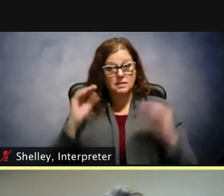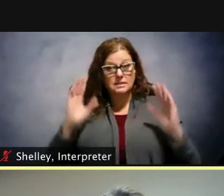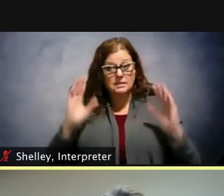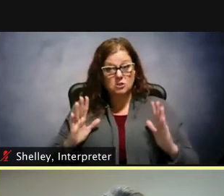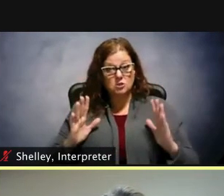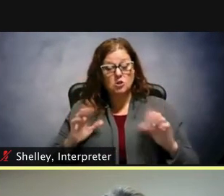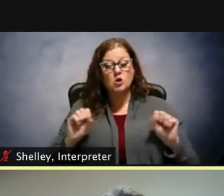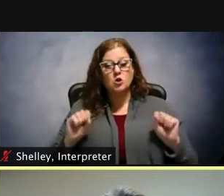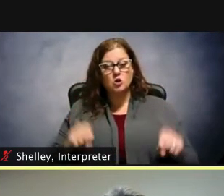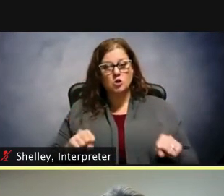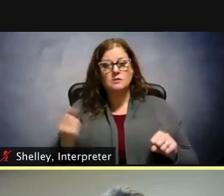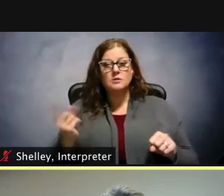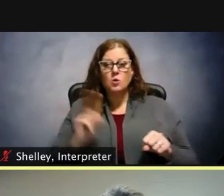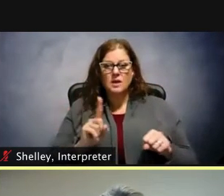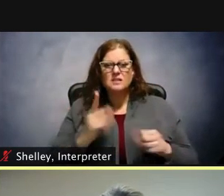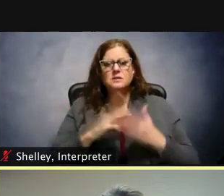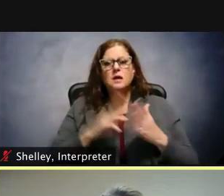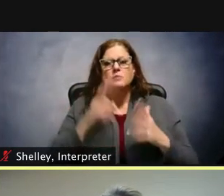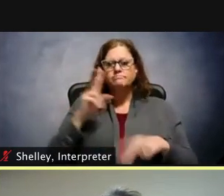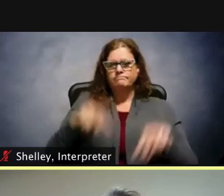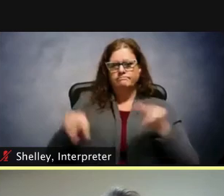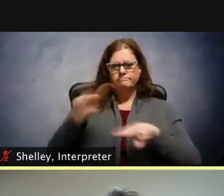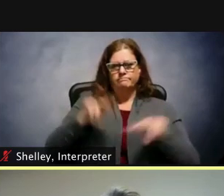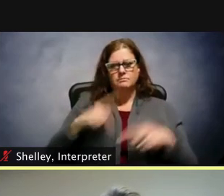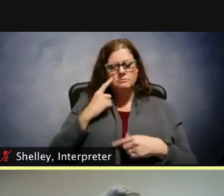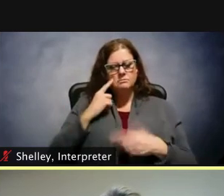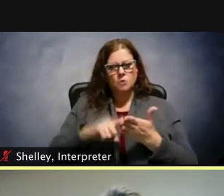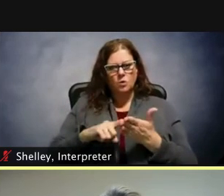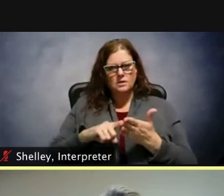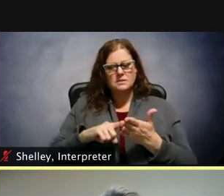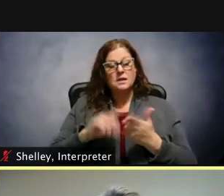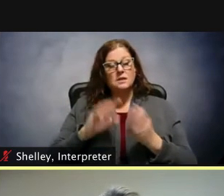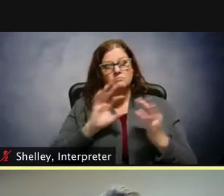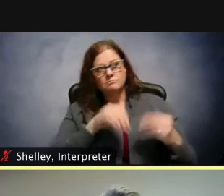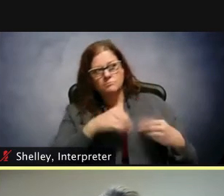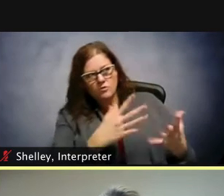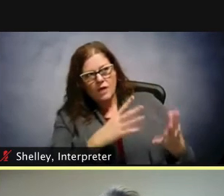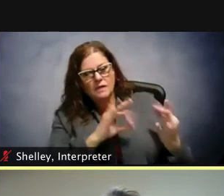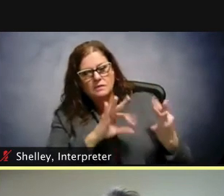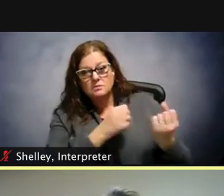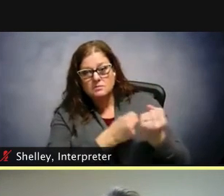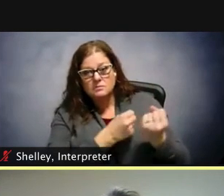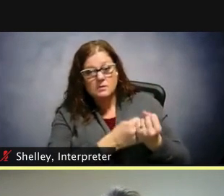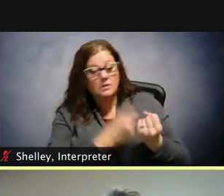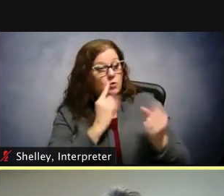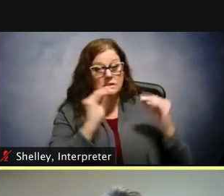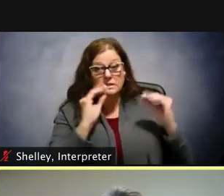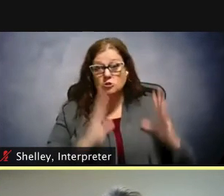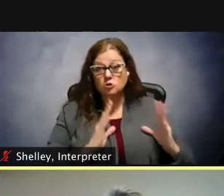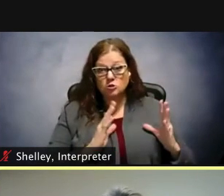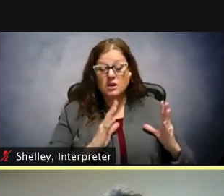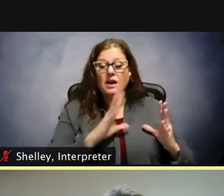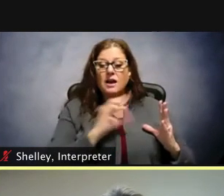go in and do some observations, give the teacher some support. Also do the FLE.